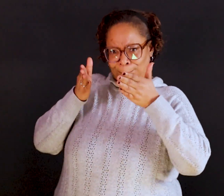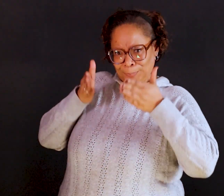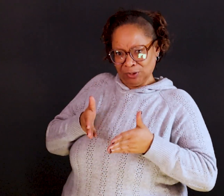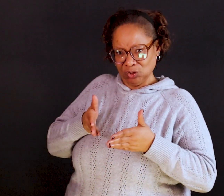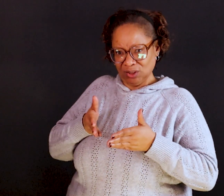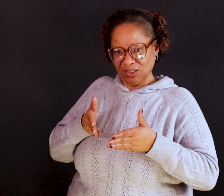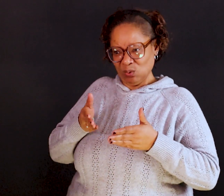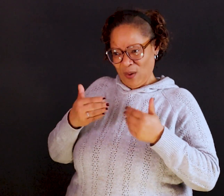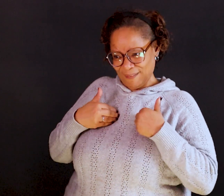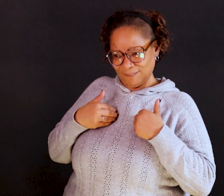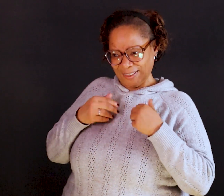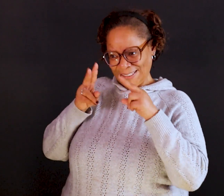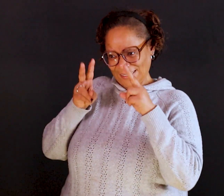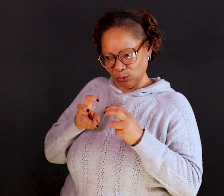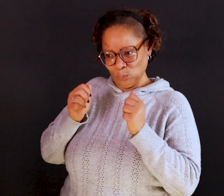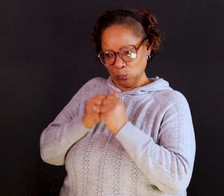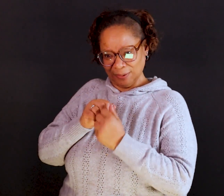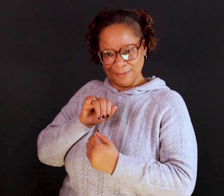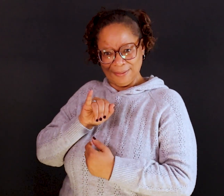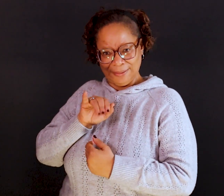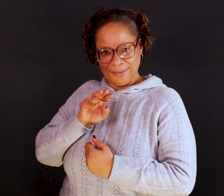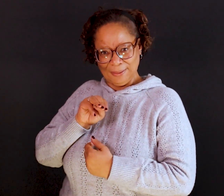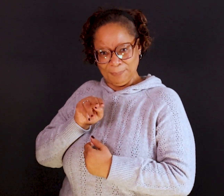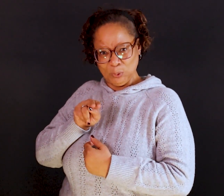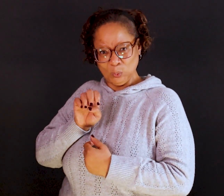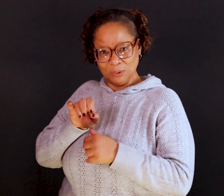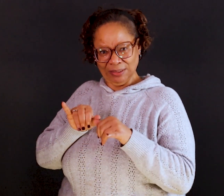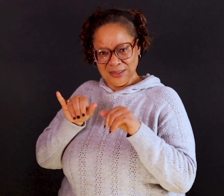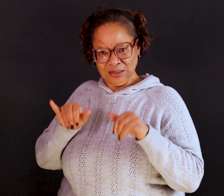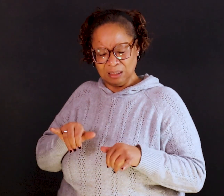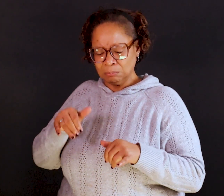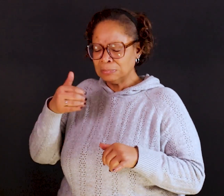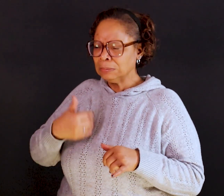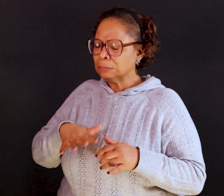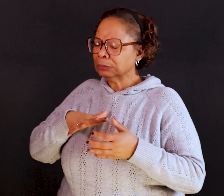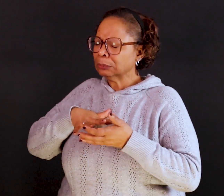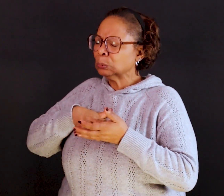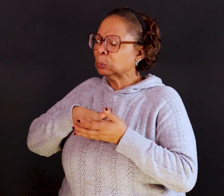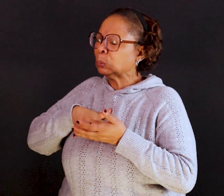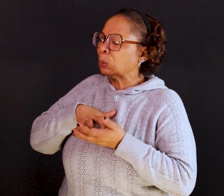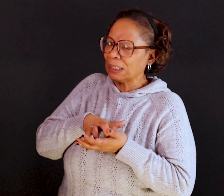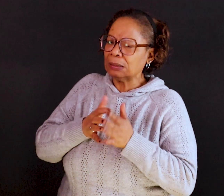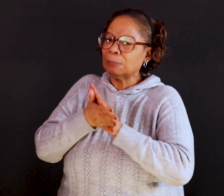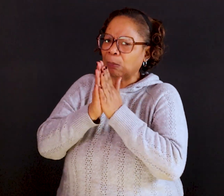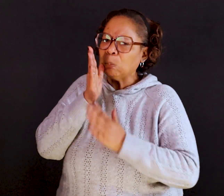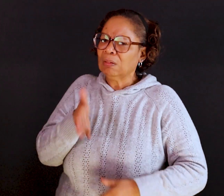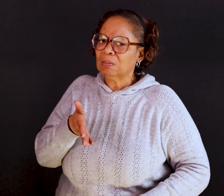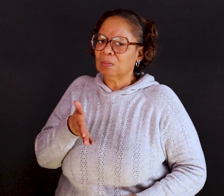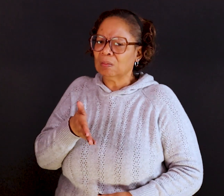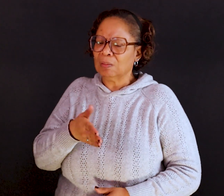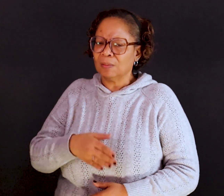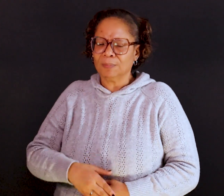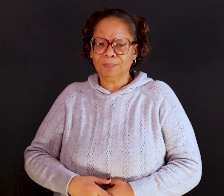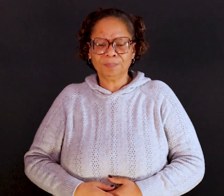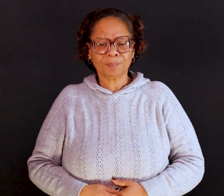whose immune systems are weak.